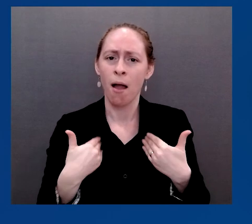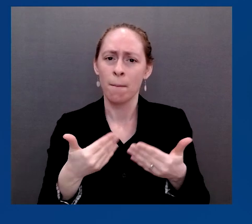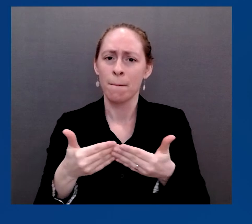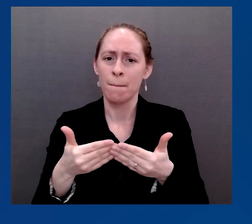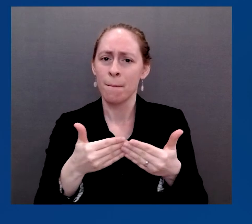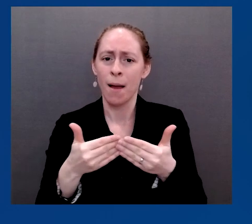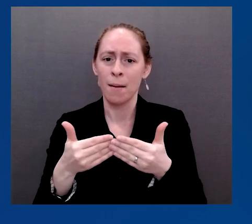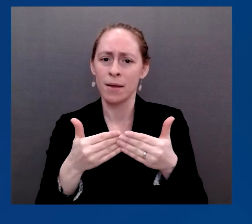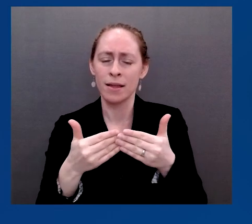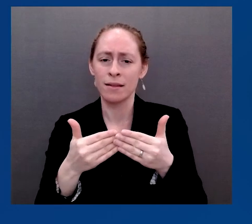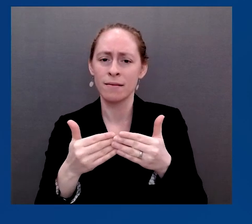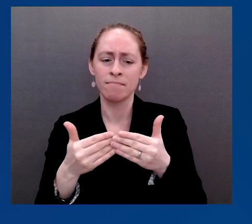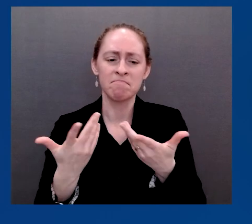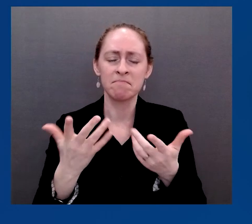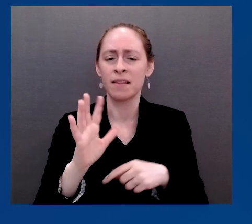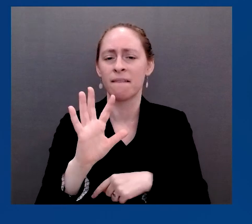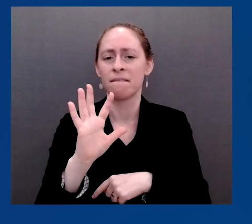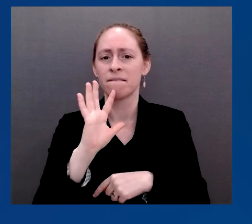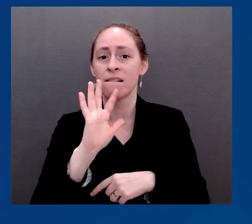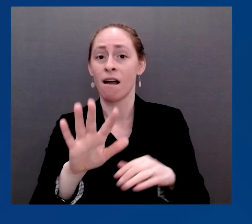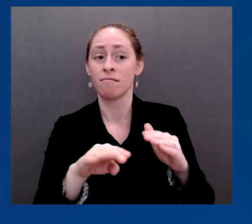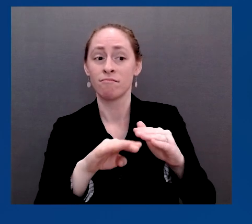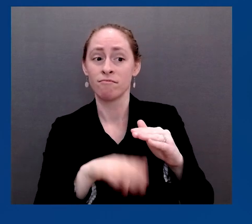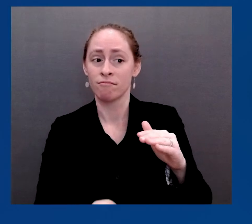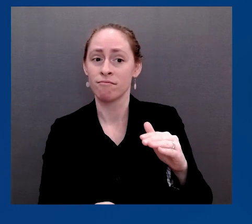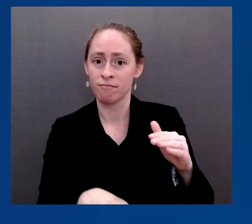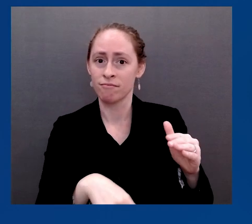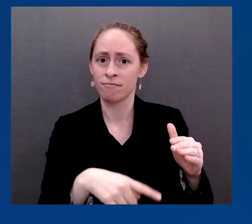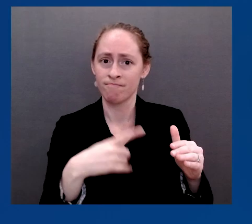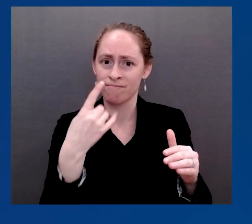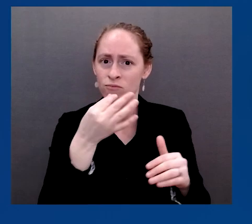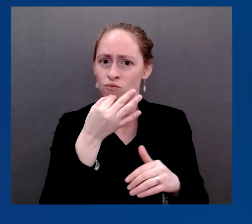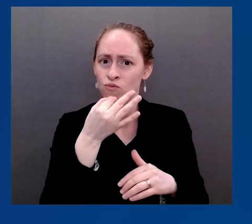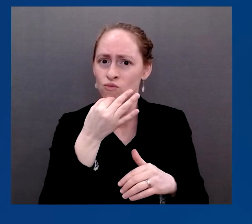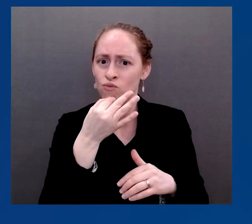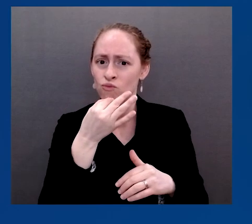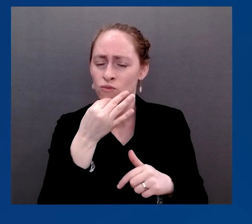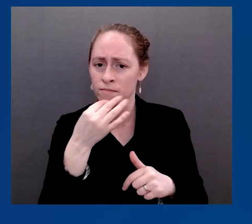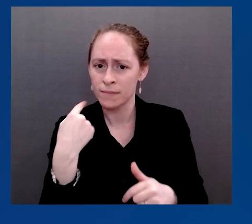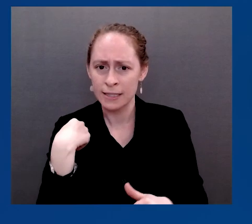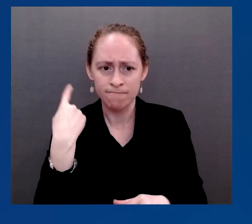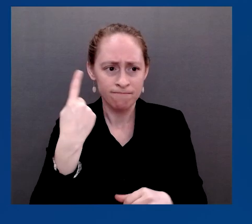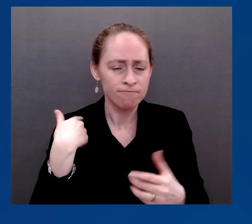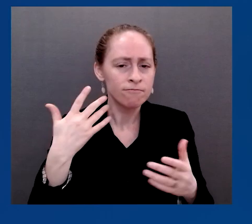Just 3 in 10 parents of children under the age of five say that they'll get their child vaccinated.